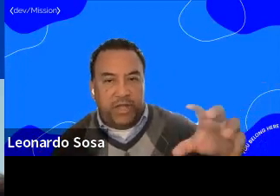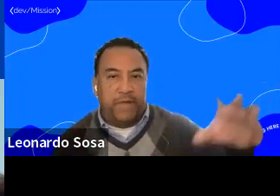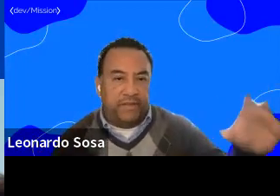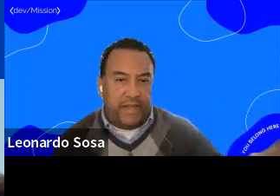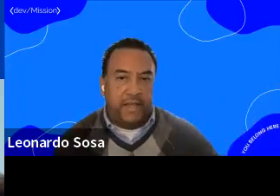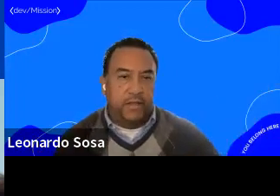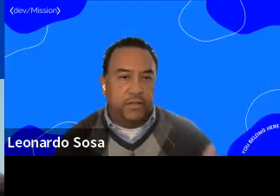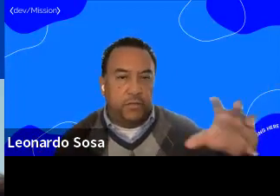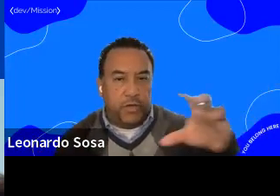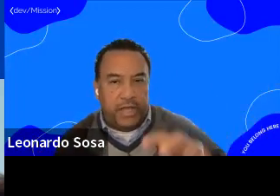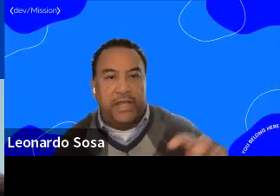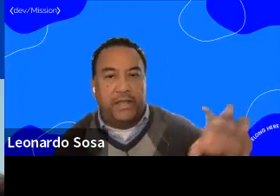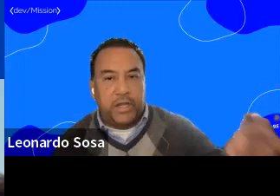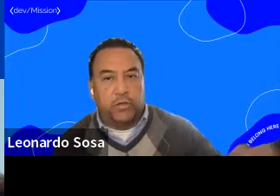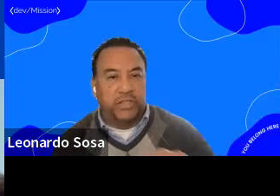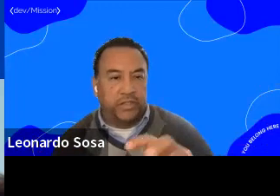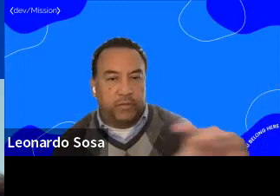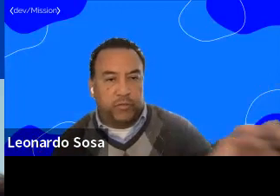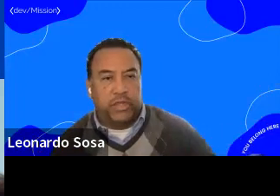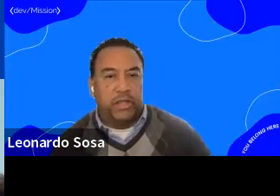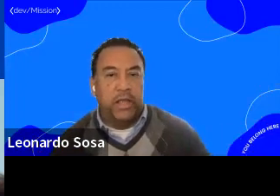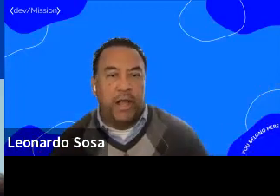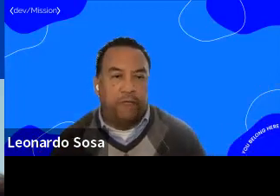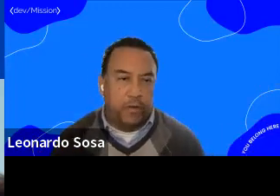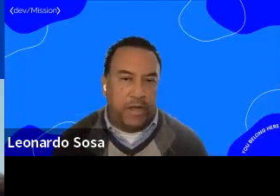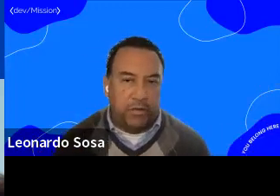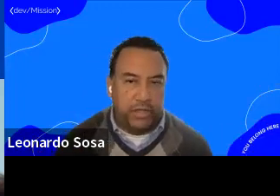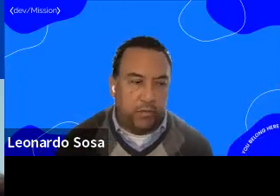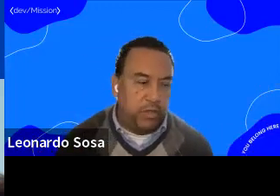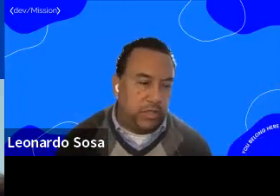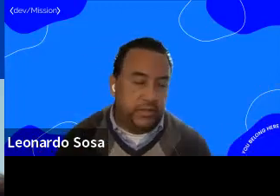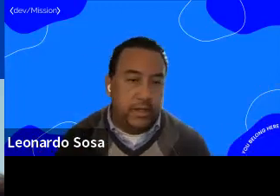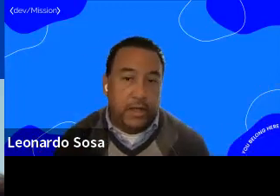we have been taking to create ecosystems within affordable housing communities.